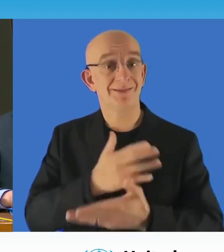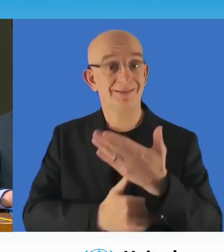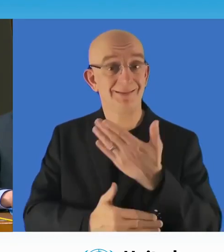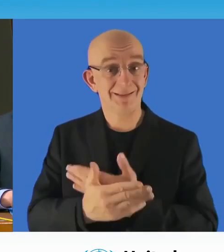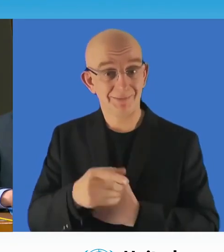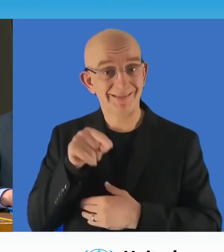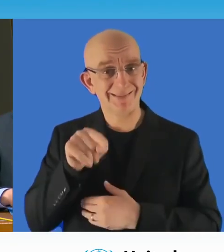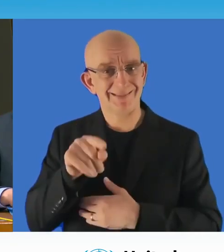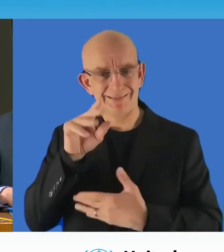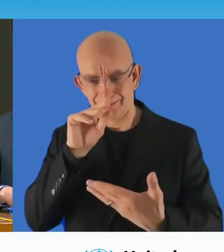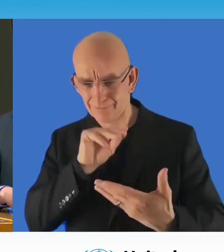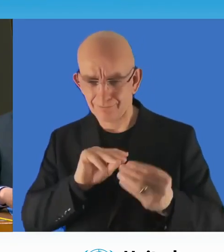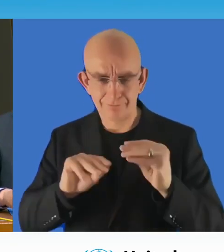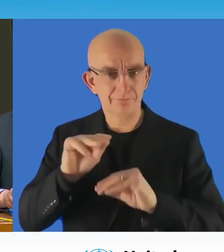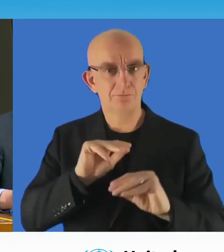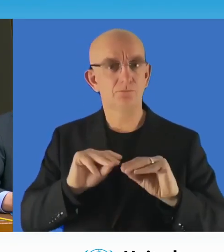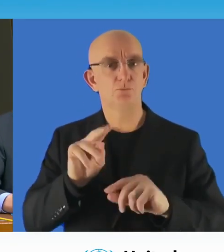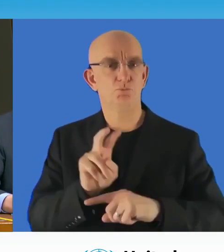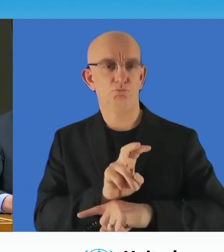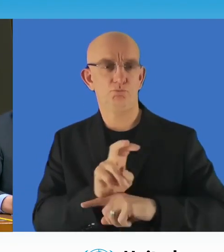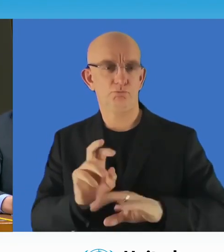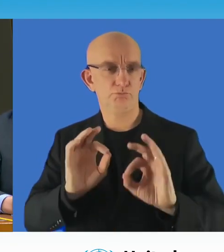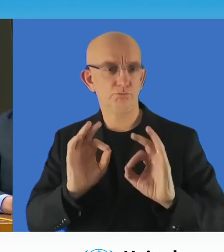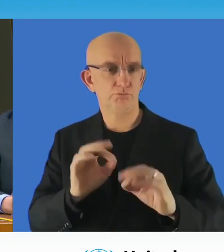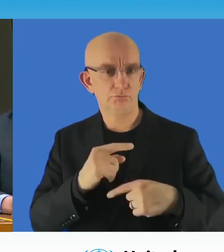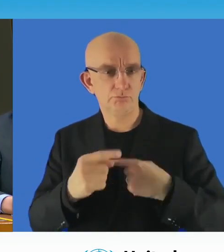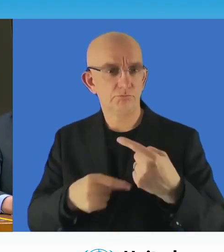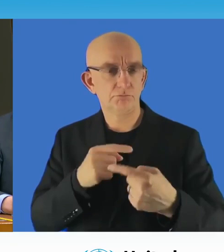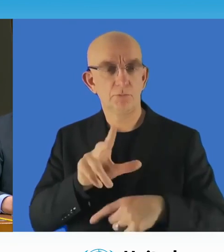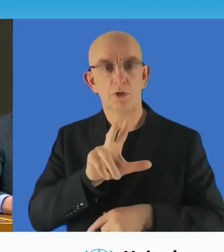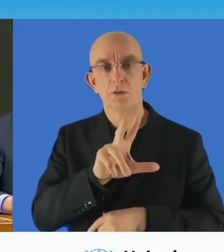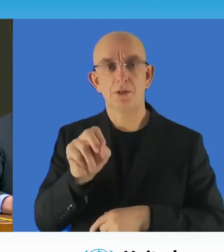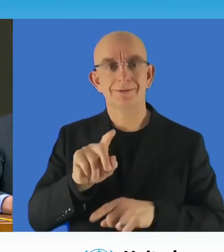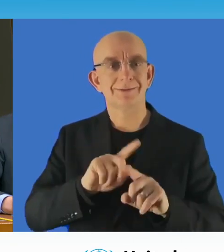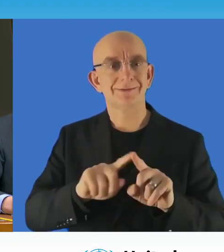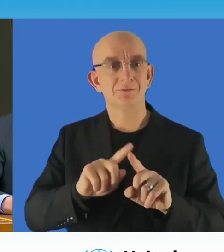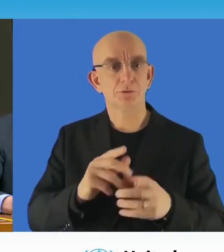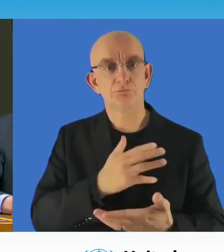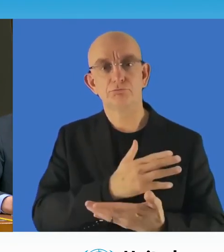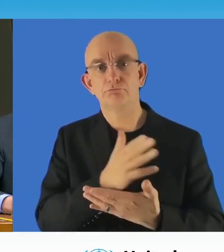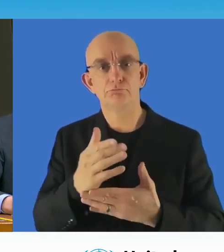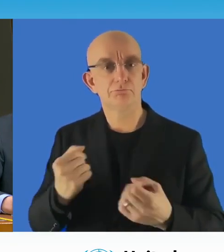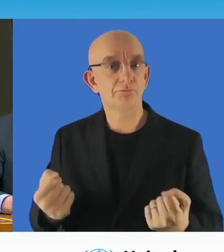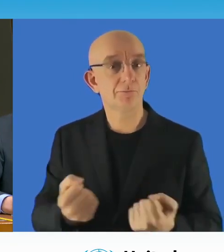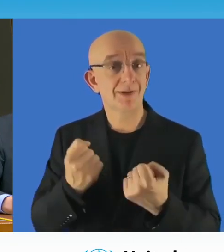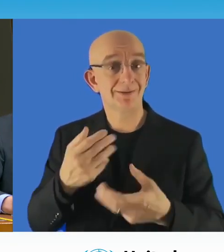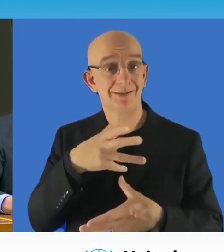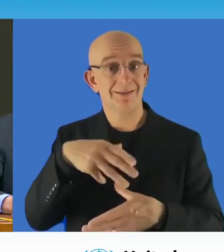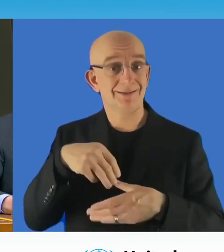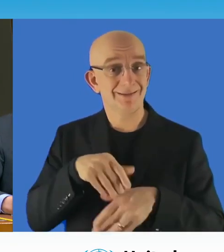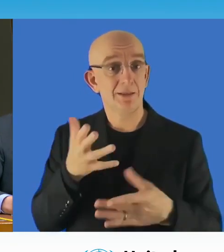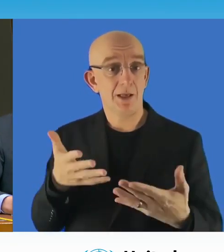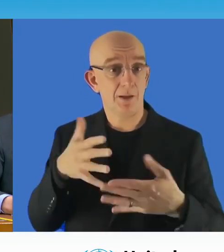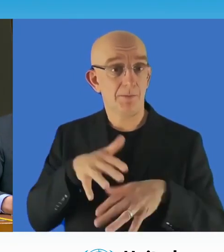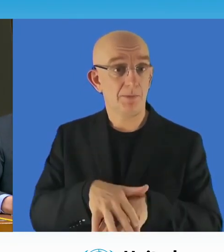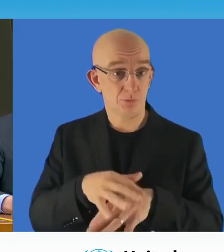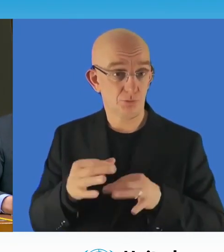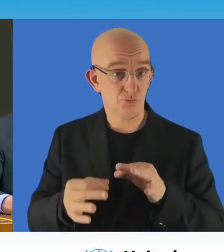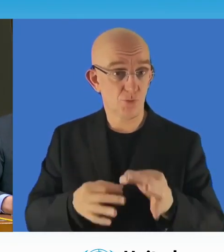of the strategy ladies and gentlemen regarding article 31 on statistics and data collection